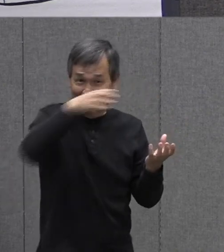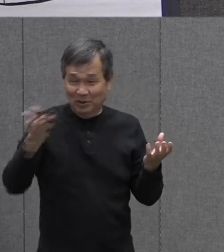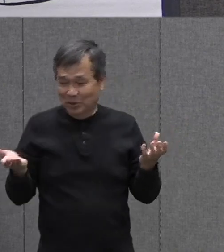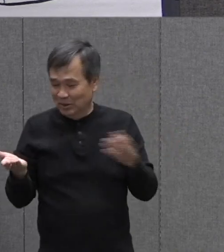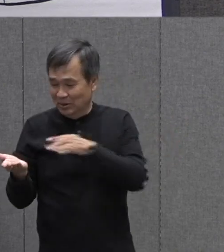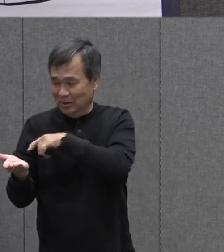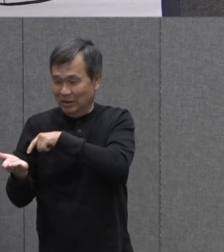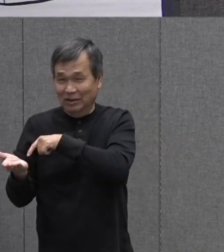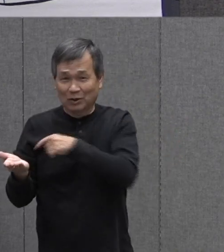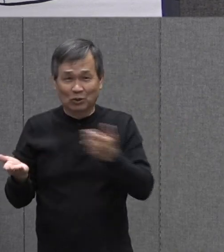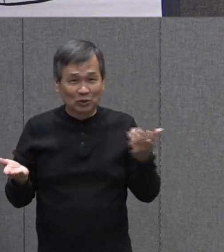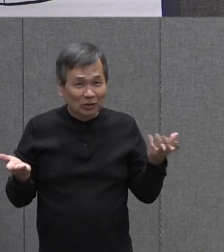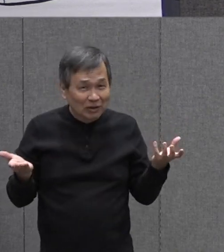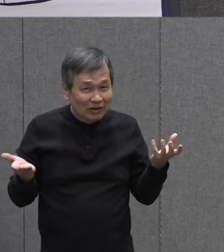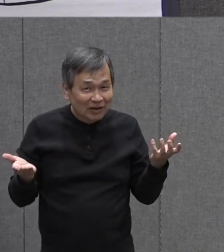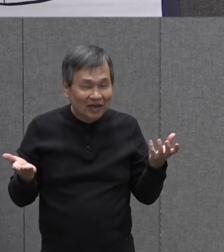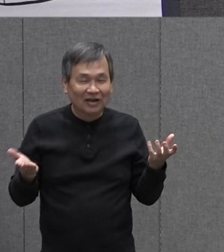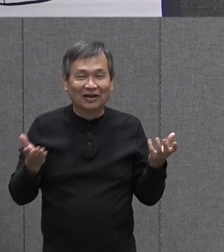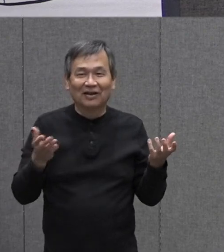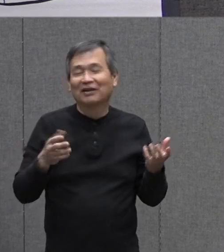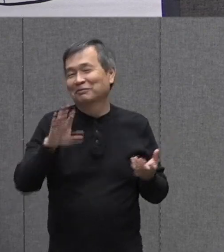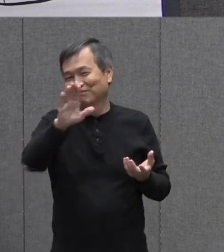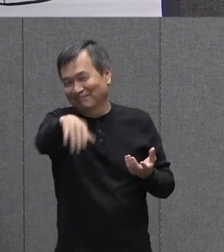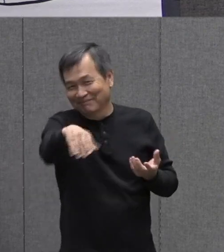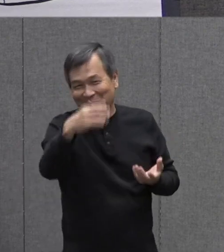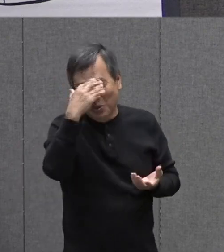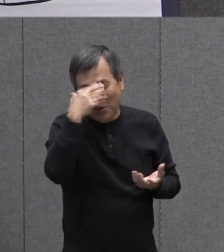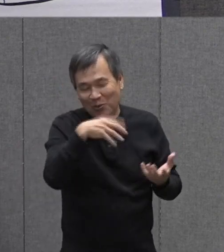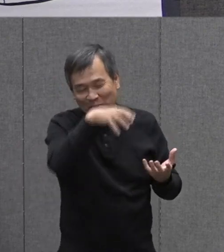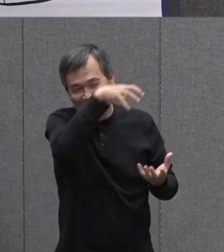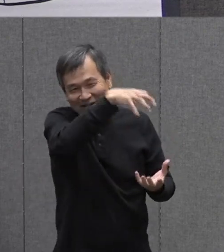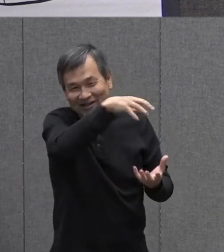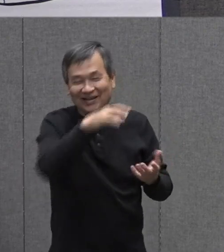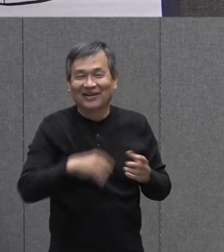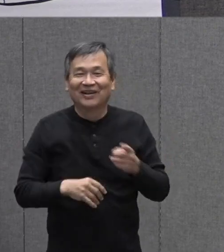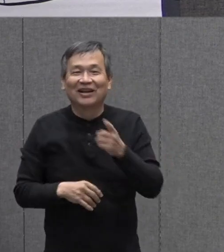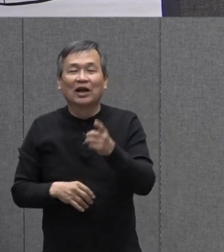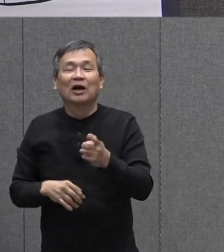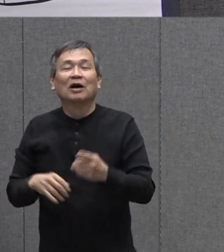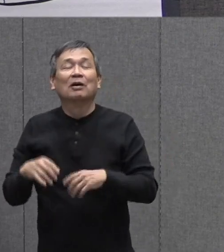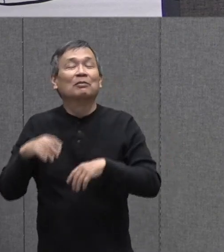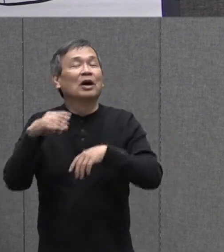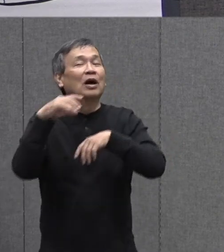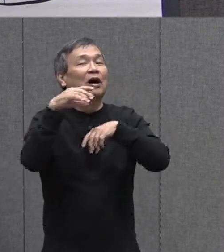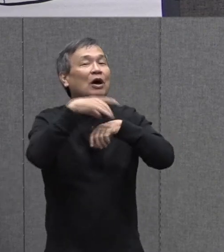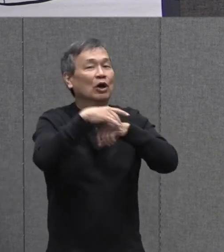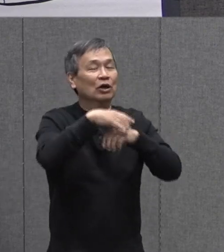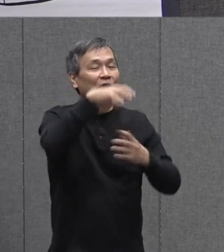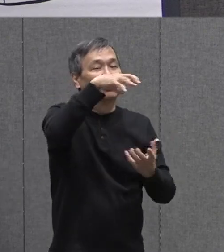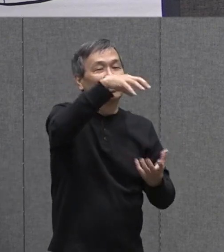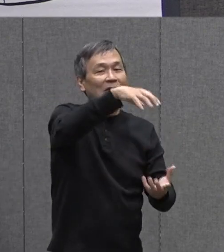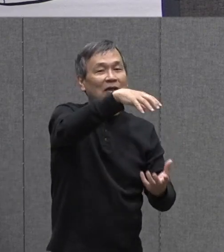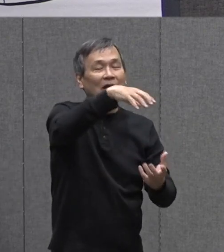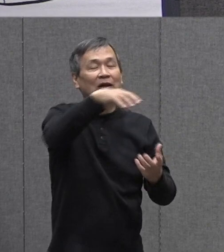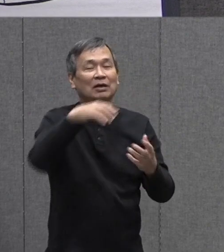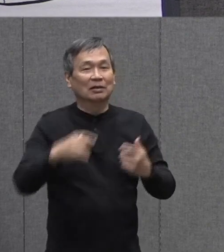That's a tricky one. I meant this one, but the earth can also be a habitat for a worm. So if I said,